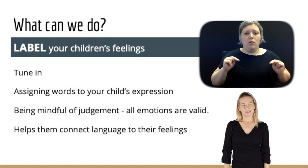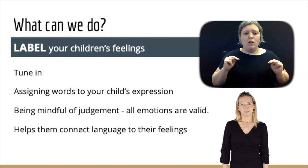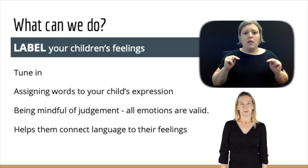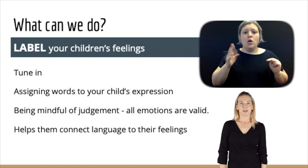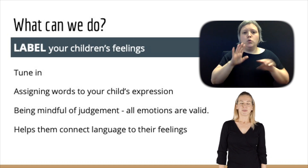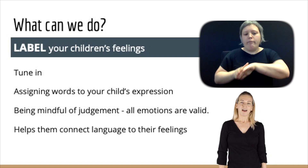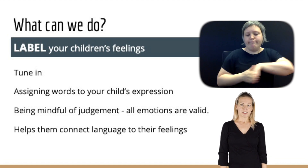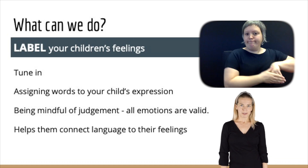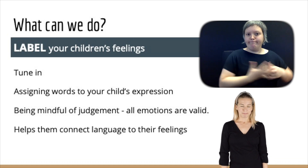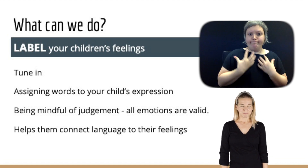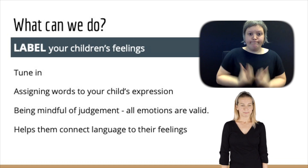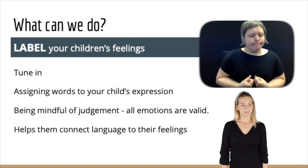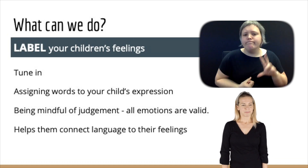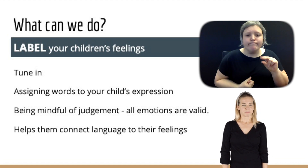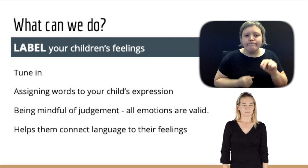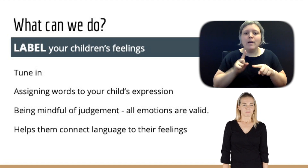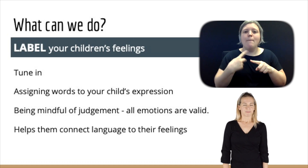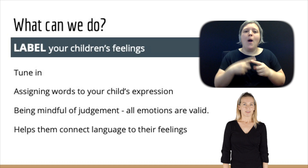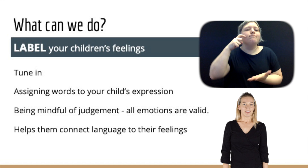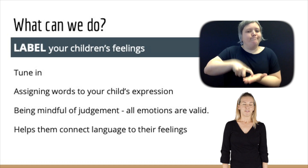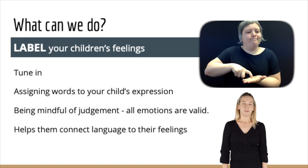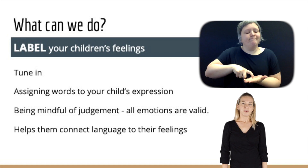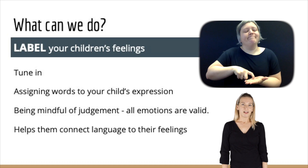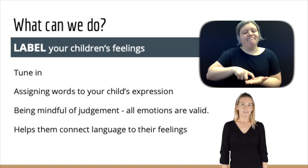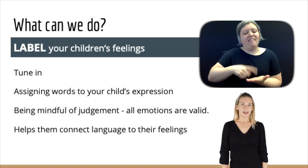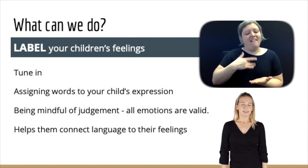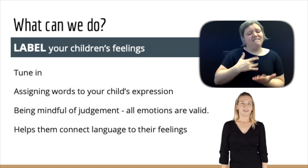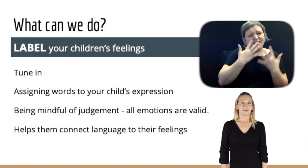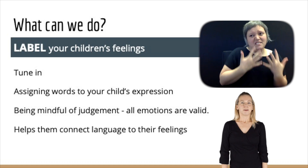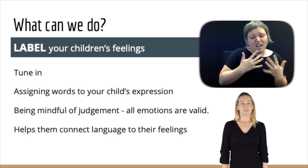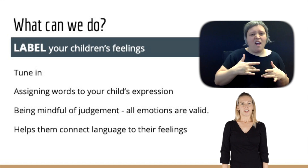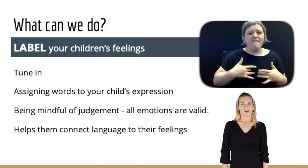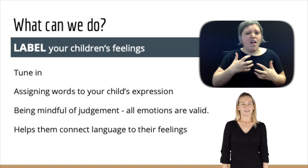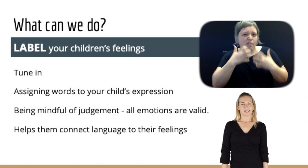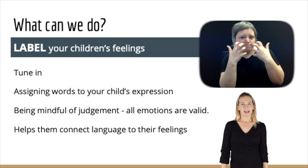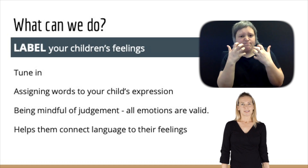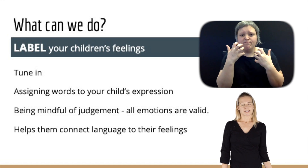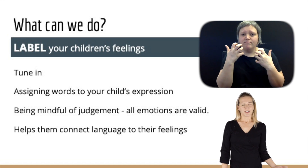We want to acknowledge them and then from doing all of that, it helps your child connect